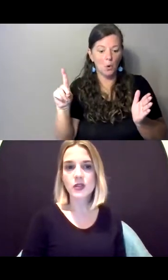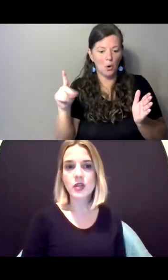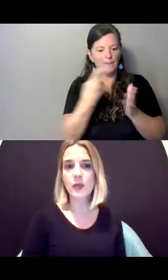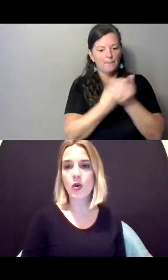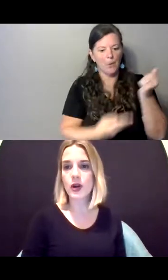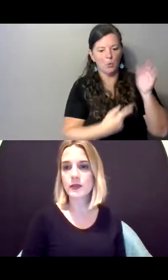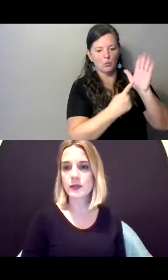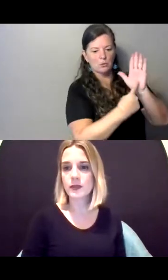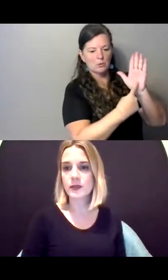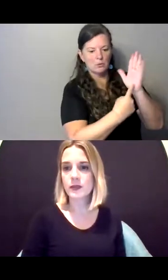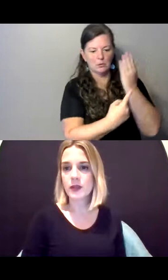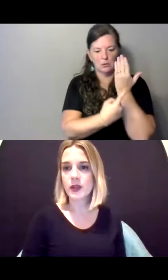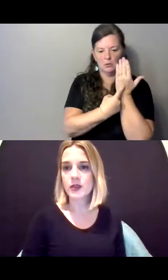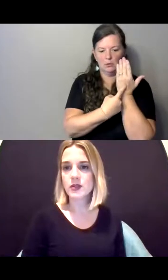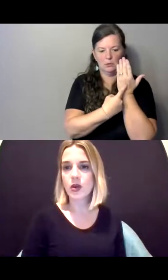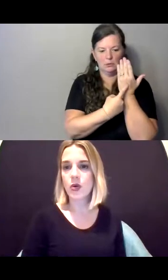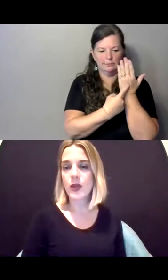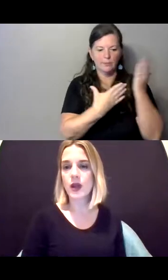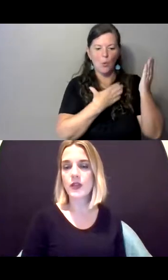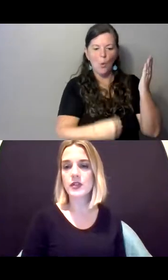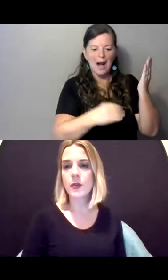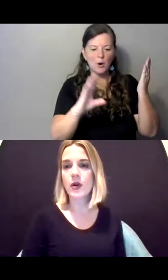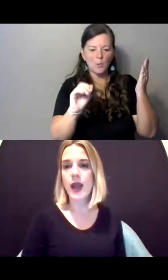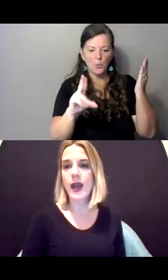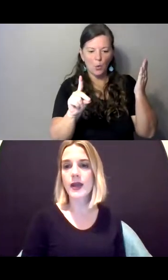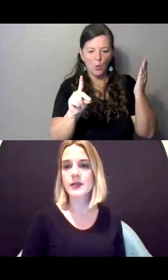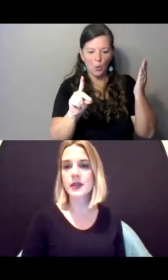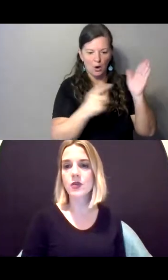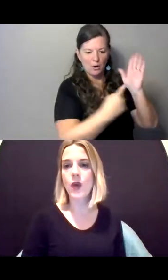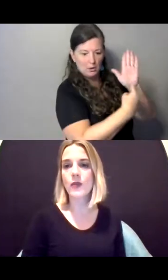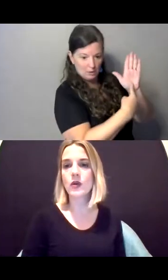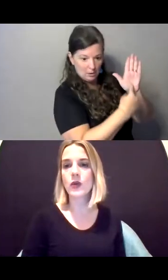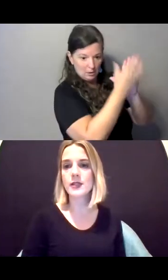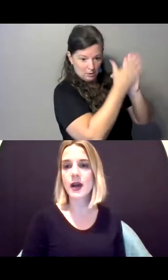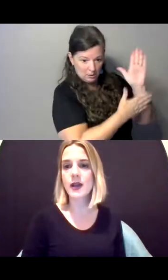Double board, so, the double board has as a whiteboard on one side